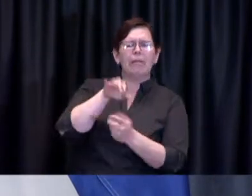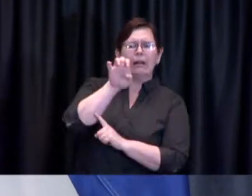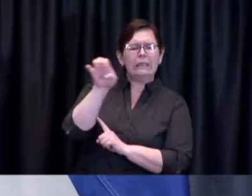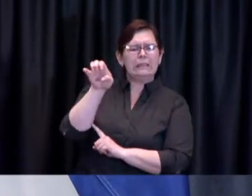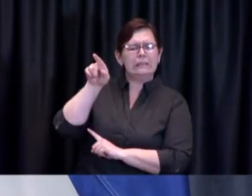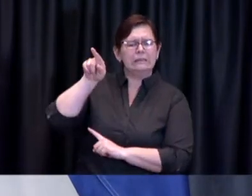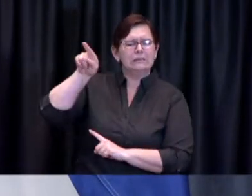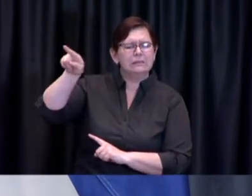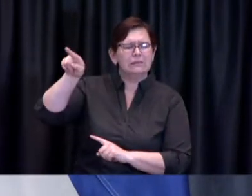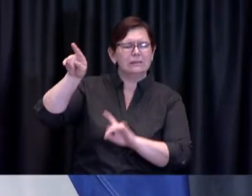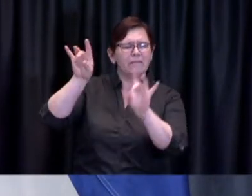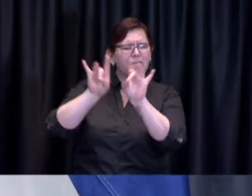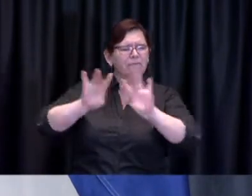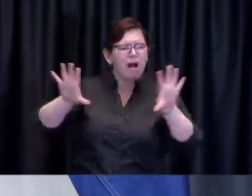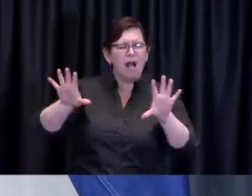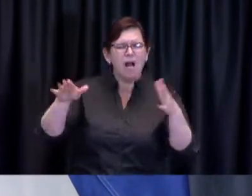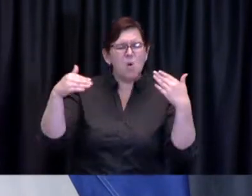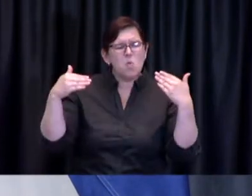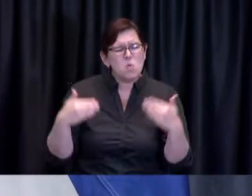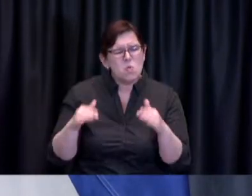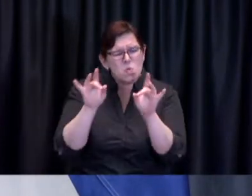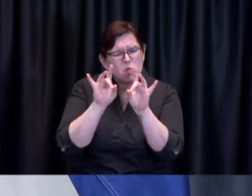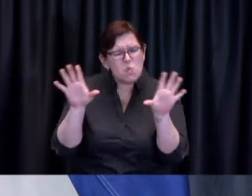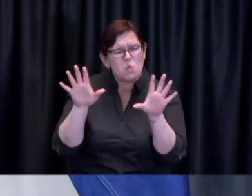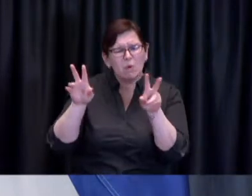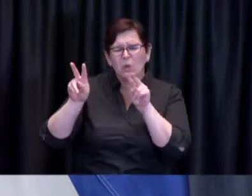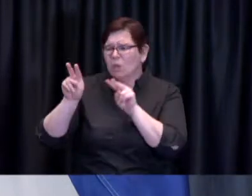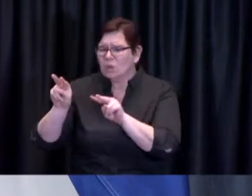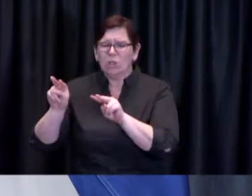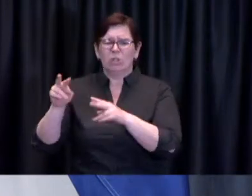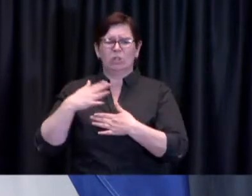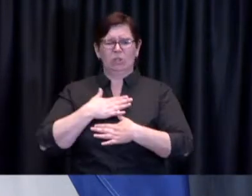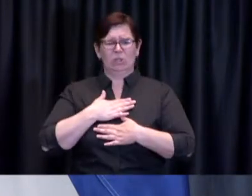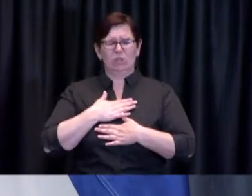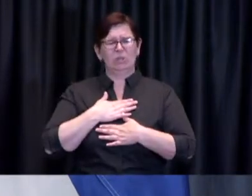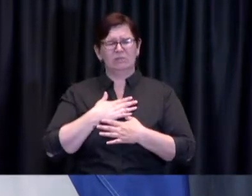upsetting to see and we all want to see a peaceful resolution resolution reached as soon as possible